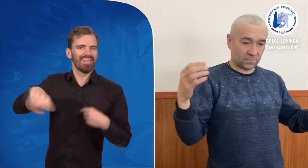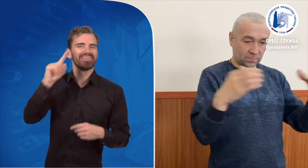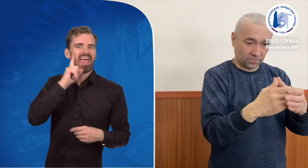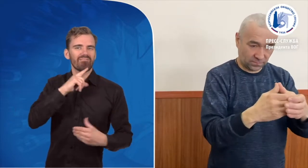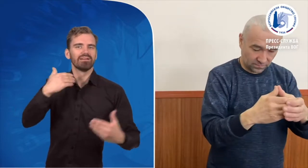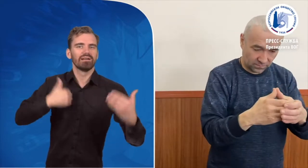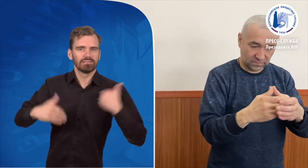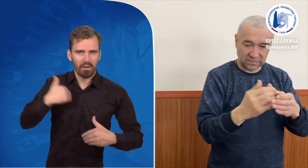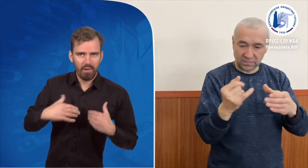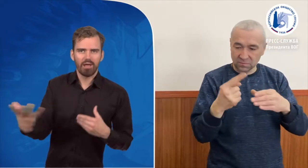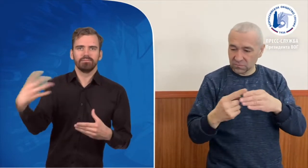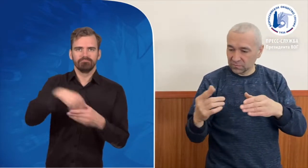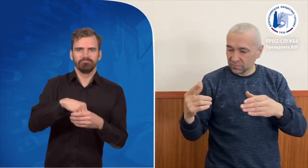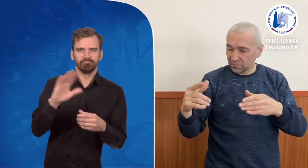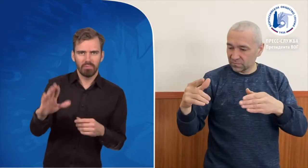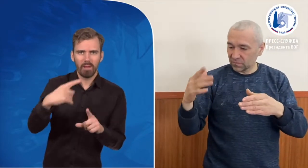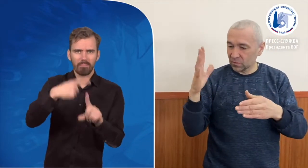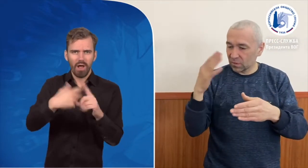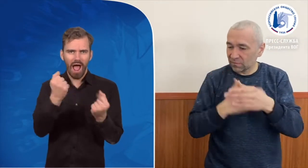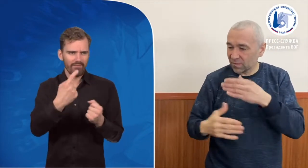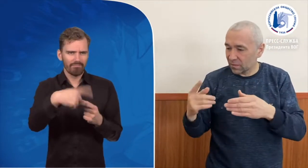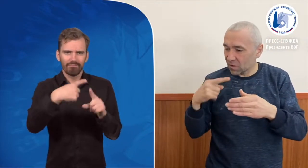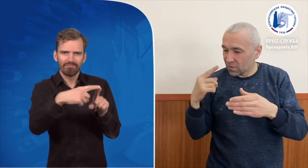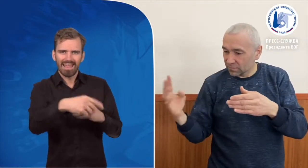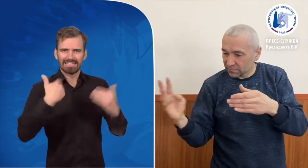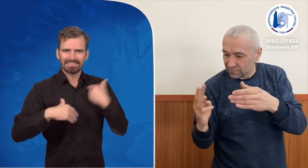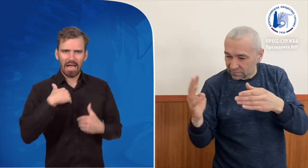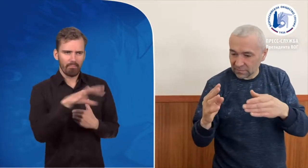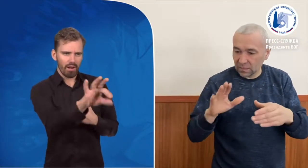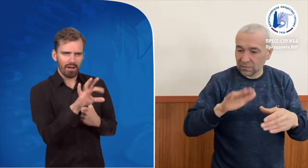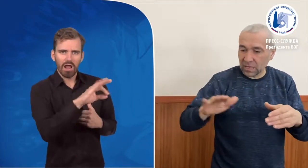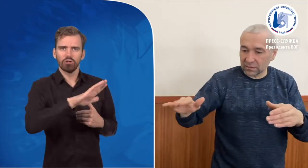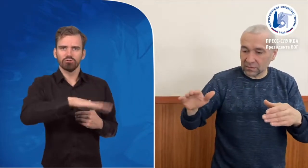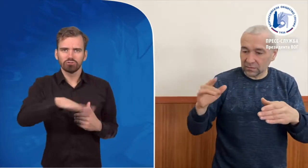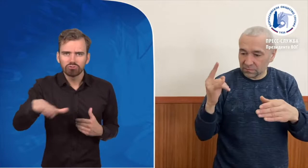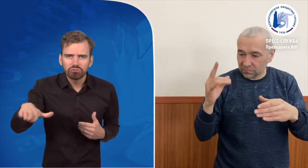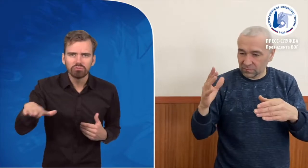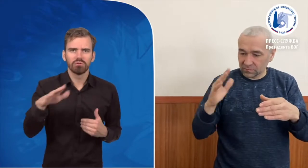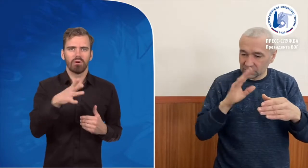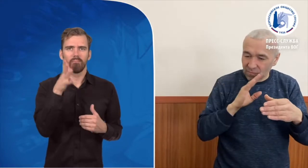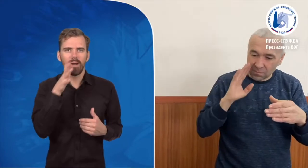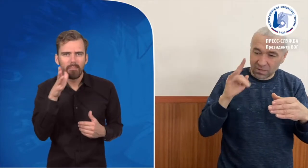and the next day, so today they were registered. The same was waiting for us, our check-in was supposed